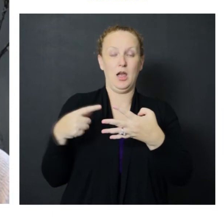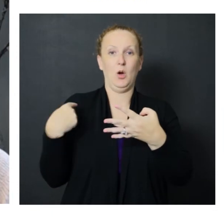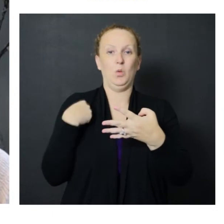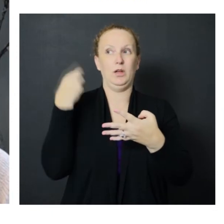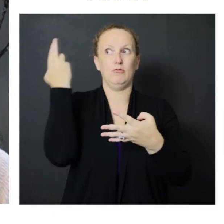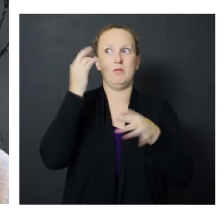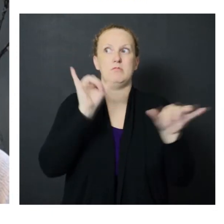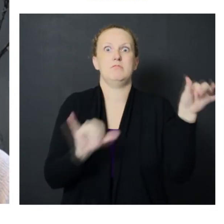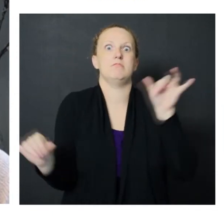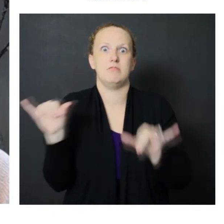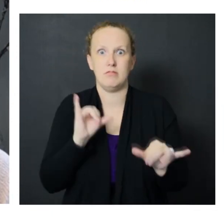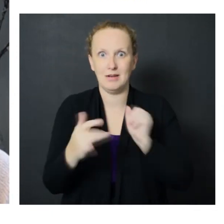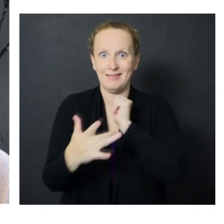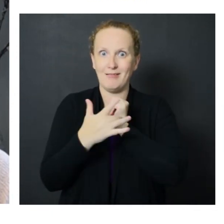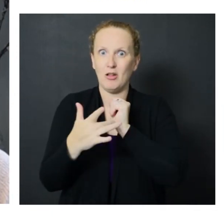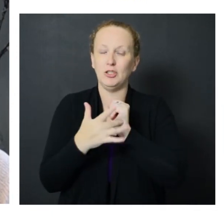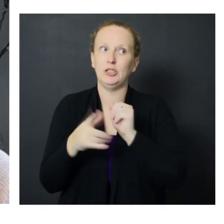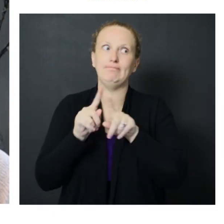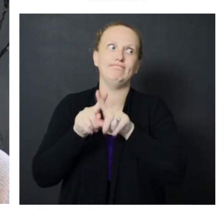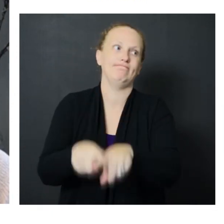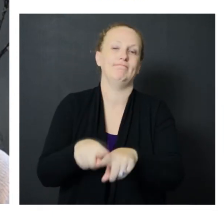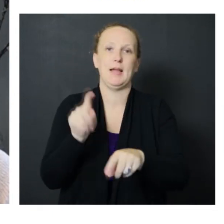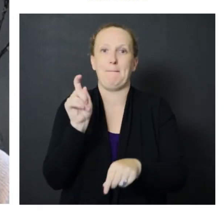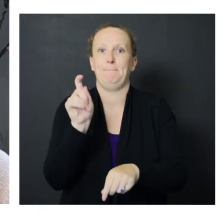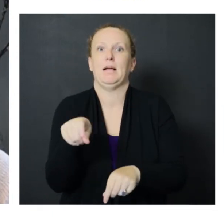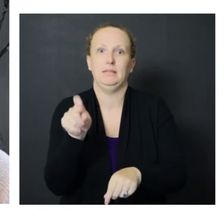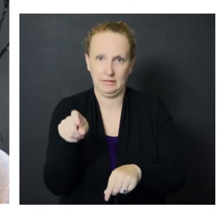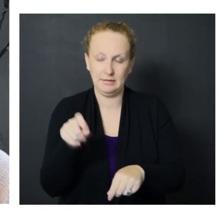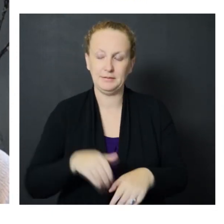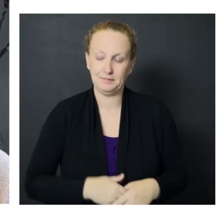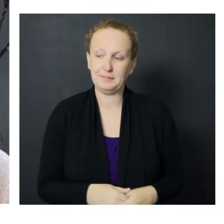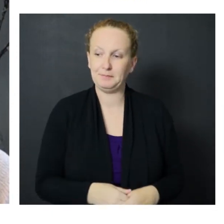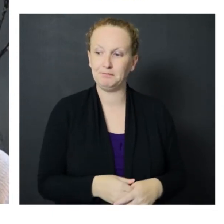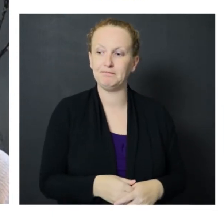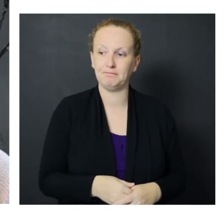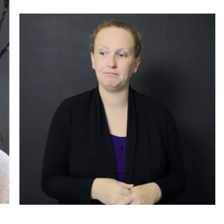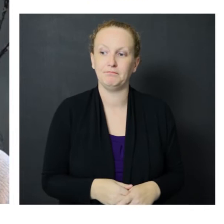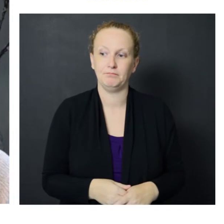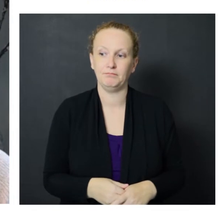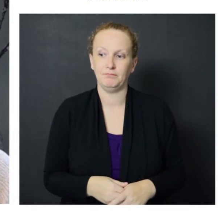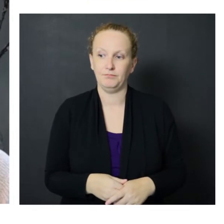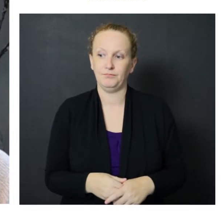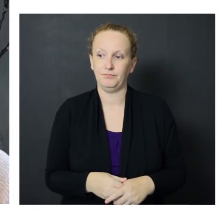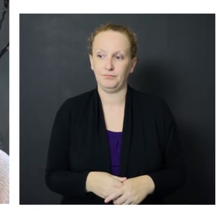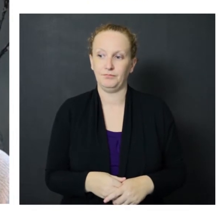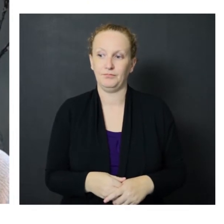And, ah, if, um, you know, attorneys had